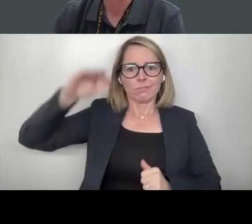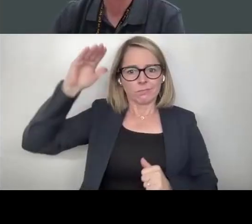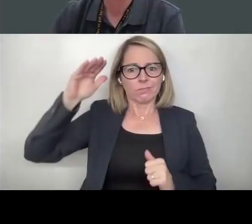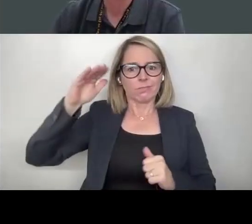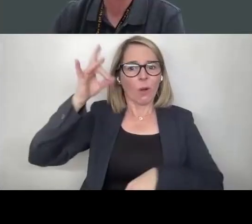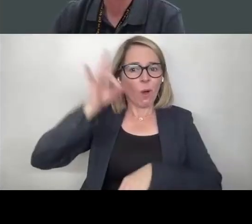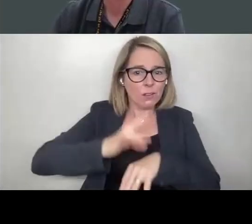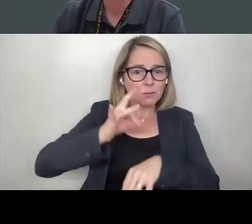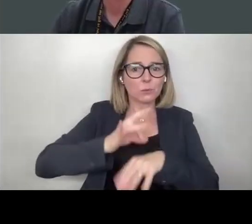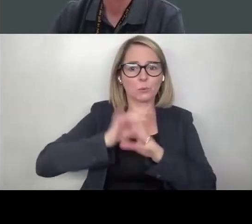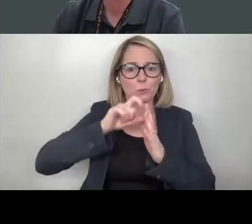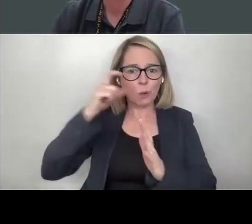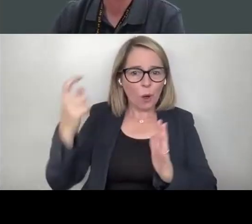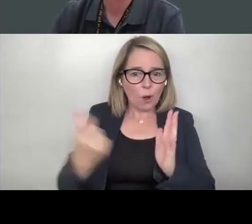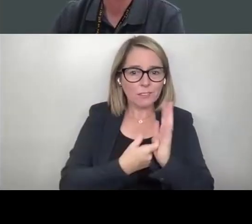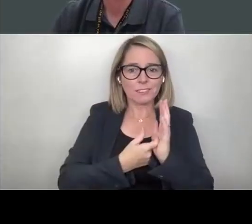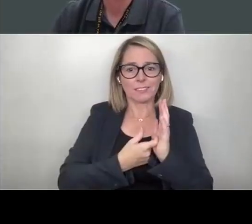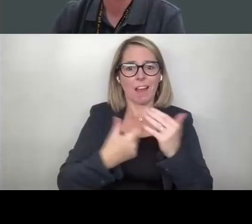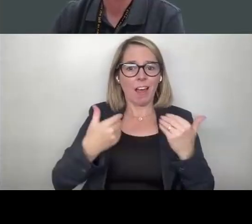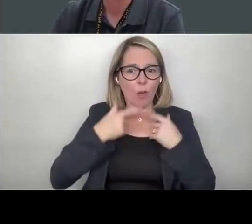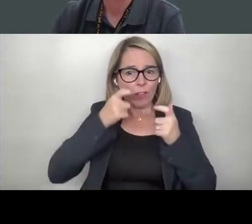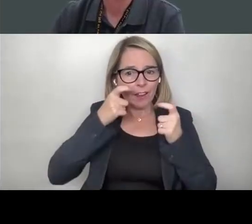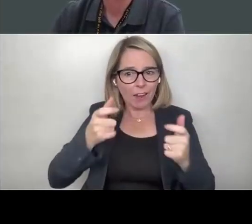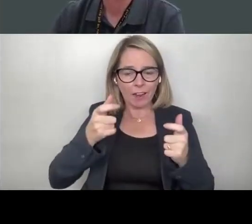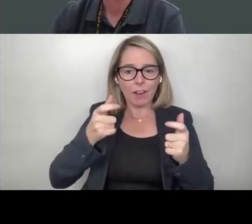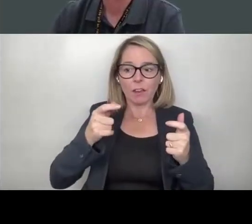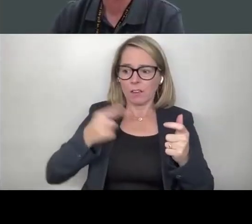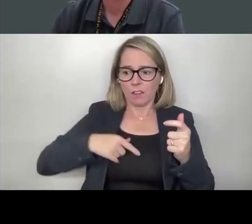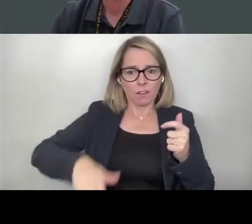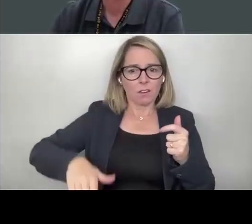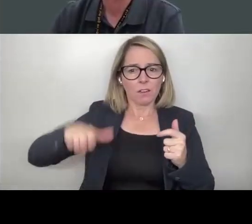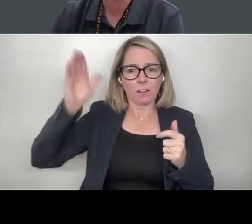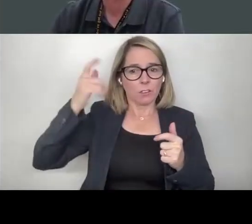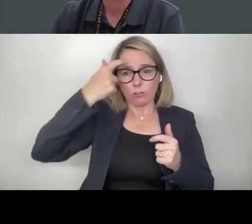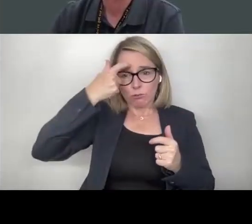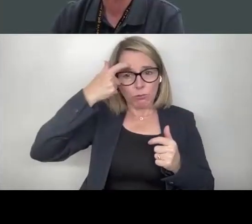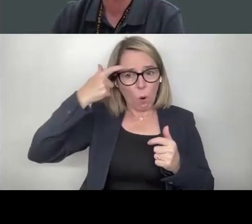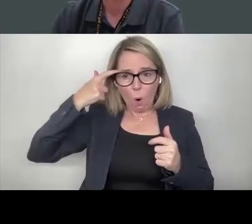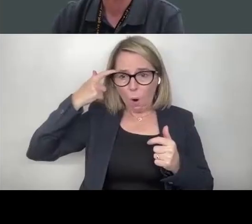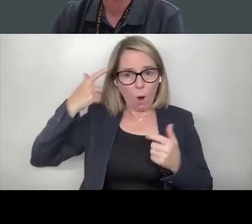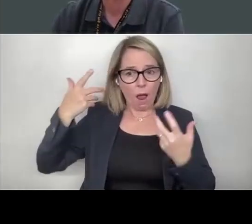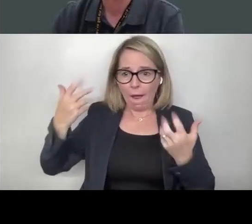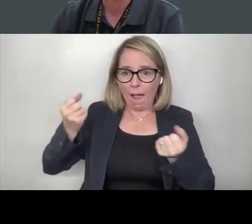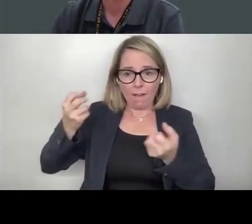healthcare settings. So sometimes there's a lot of trauma to deal with for the person. And so,